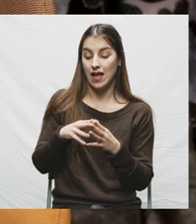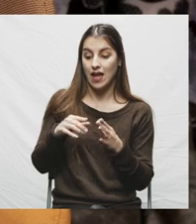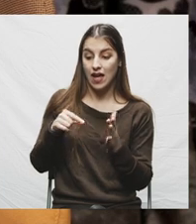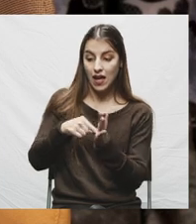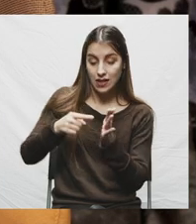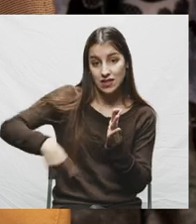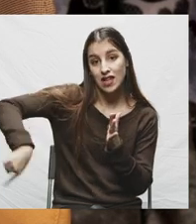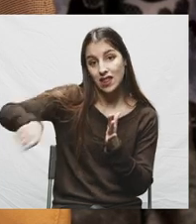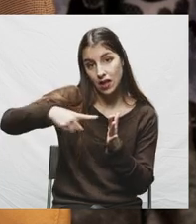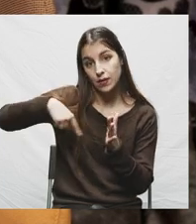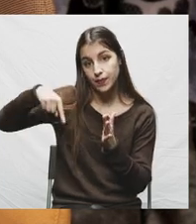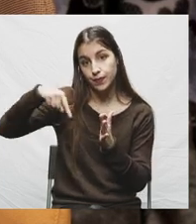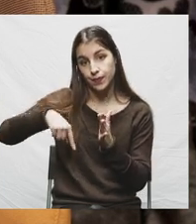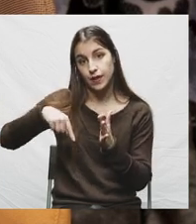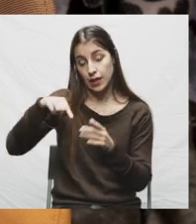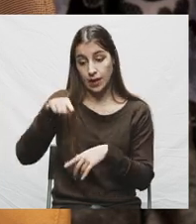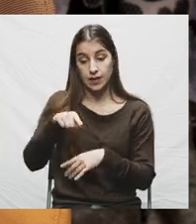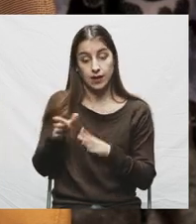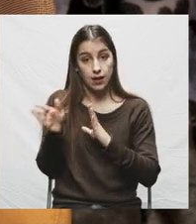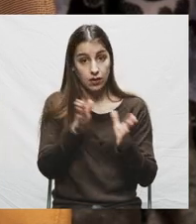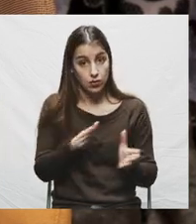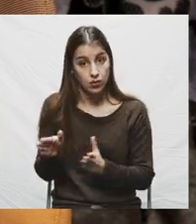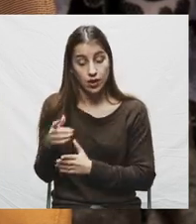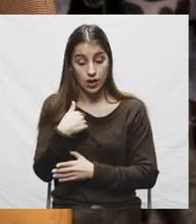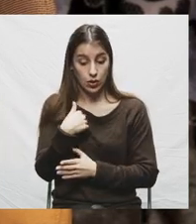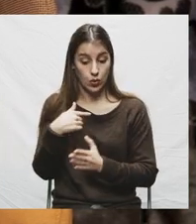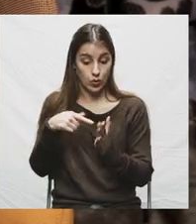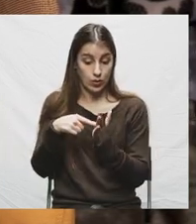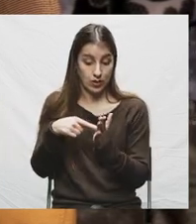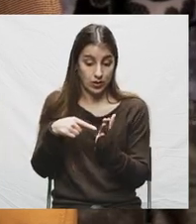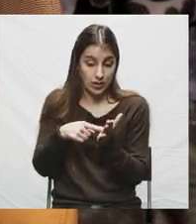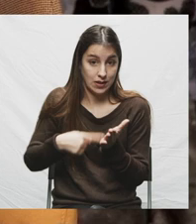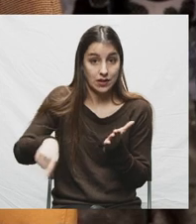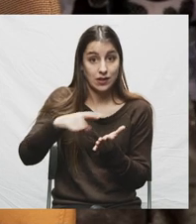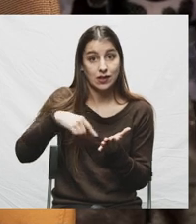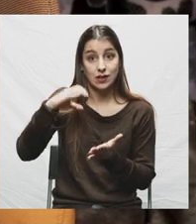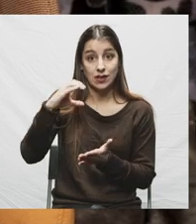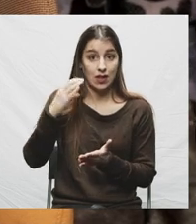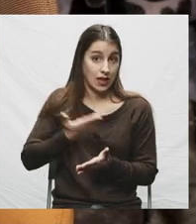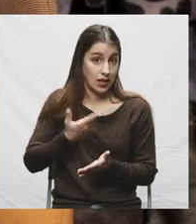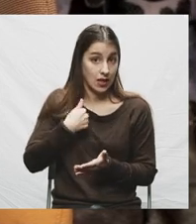but it was in the CDs [Compact Discs] era. Thus, I have all of Nick Cave’s CDs, and...